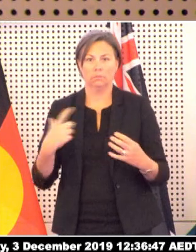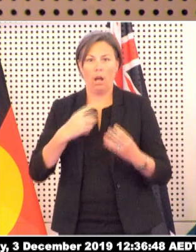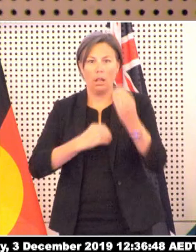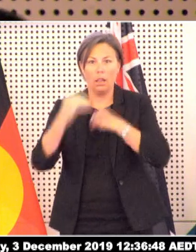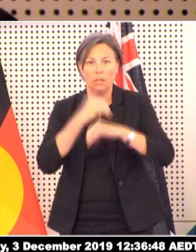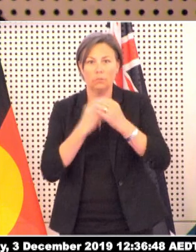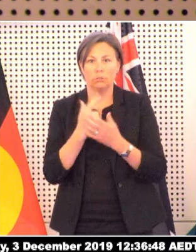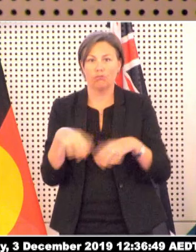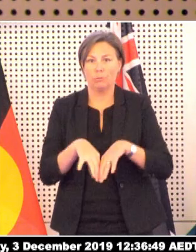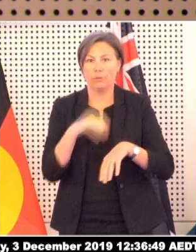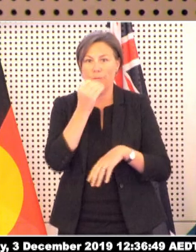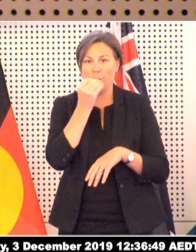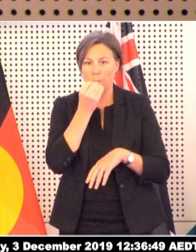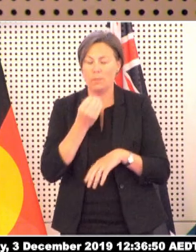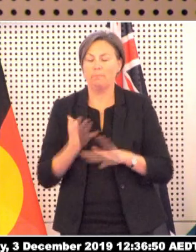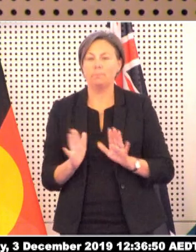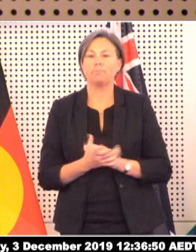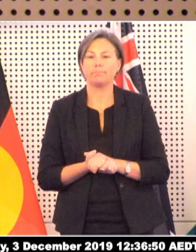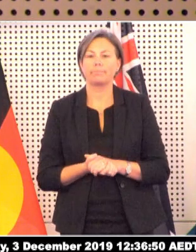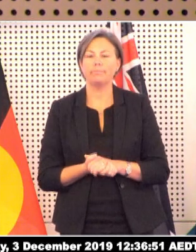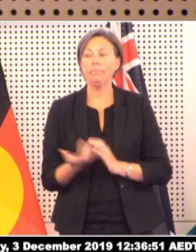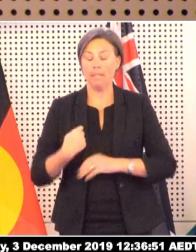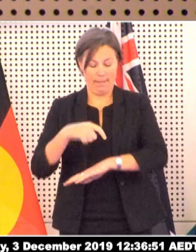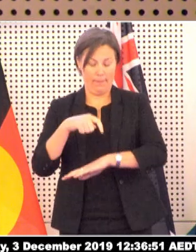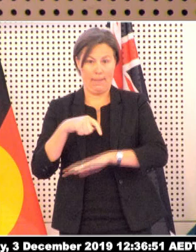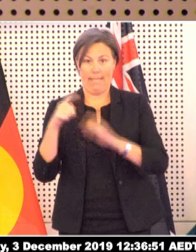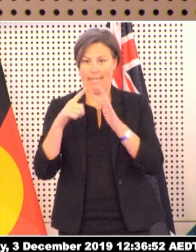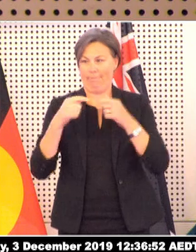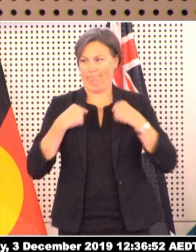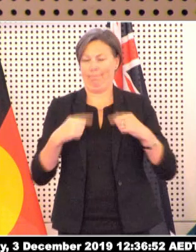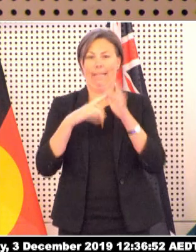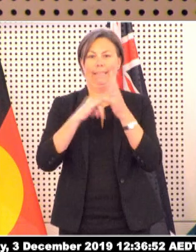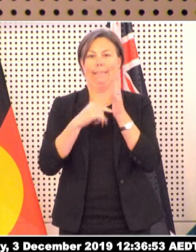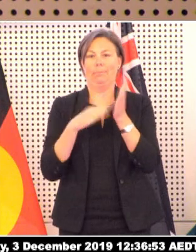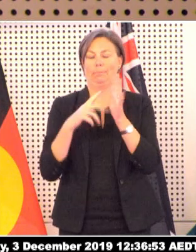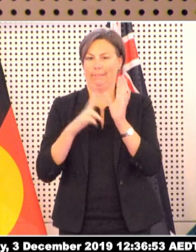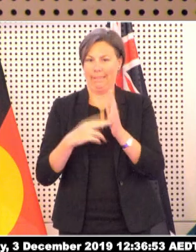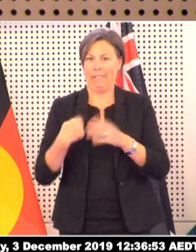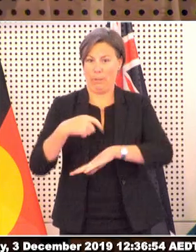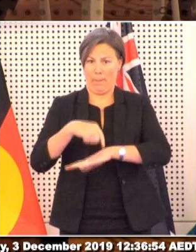Not yet. I’m just noting the time. And we are to adjourn just before 1 pm.